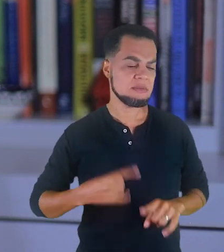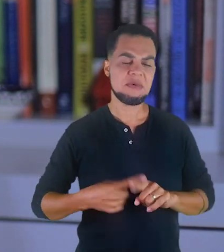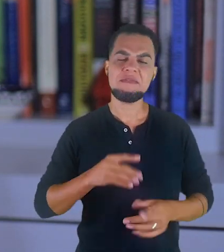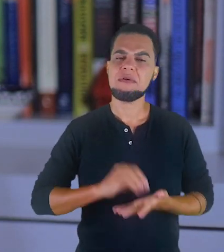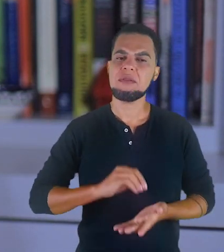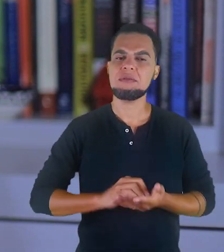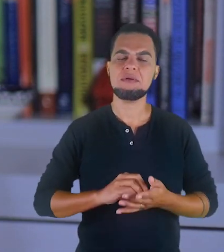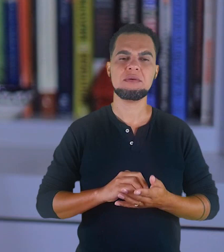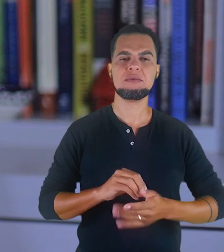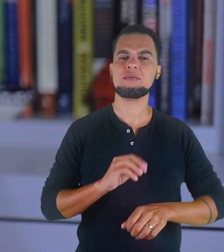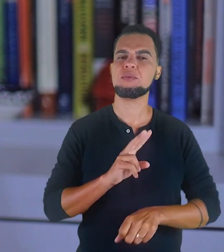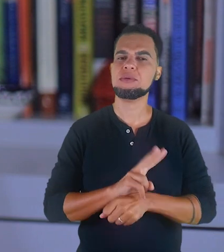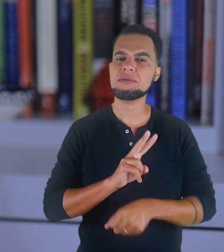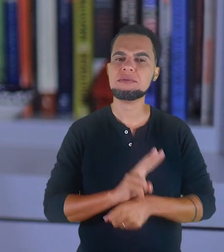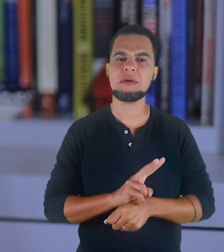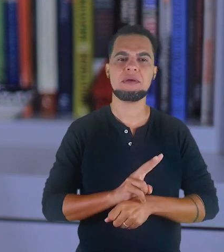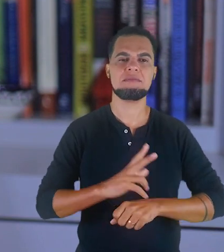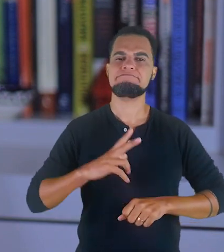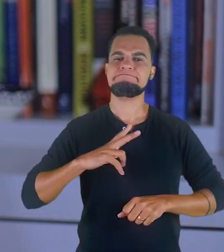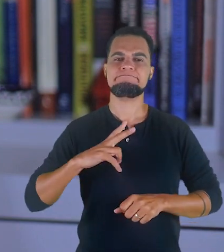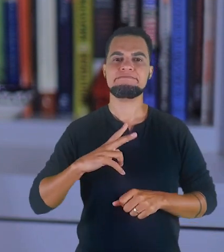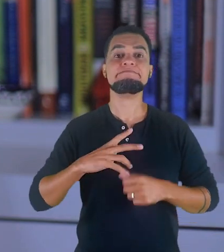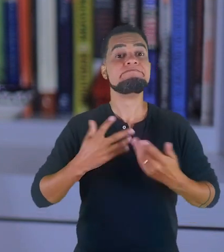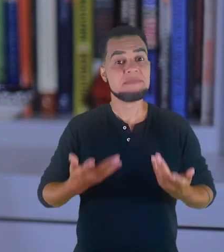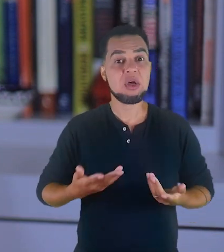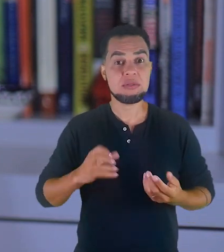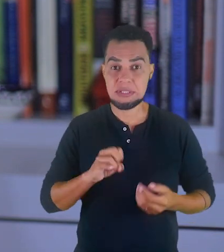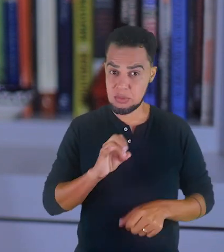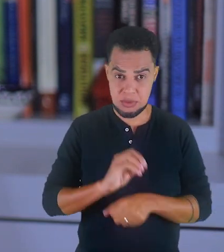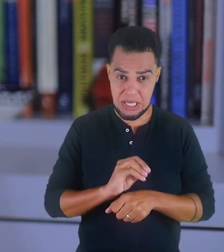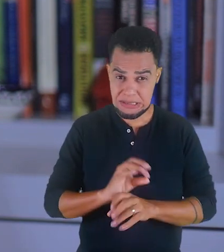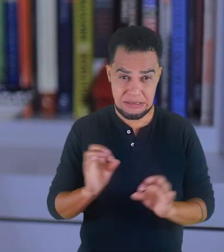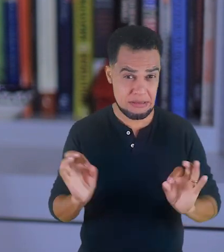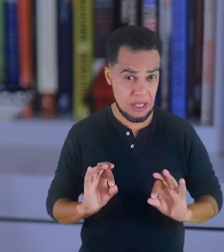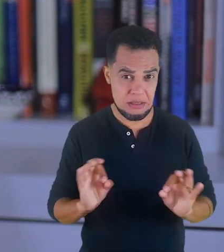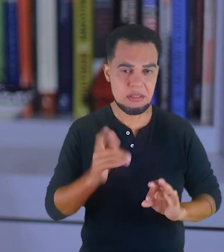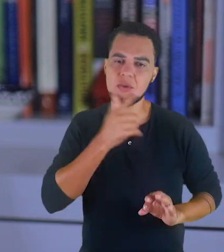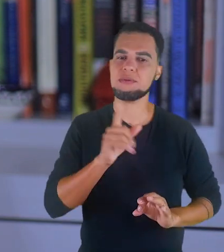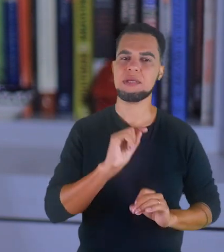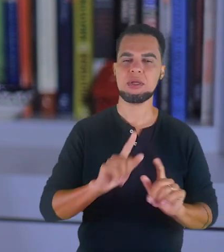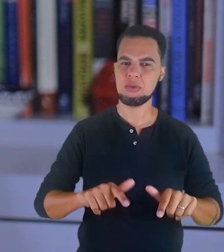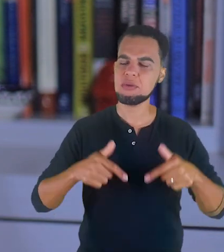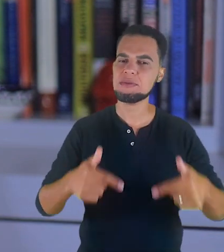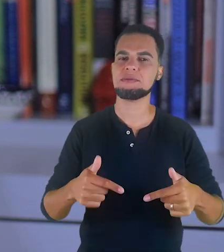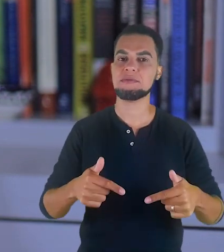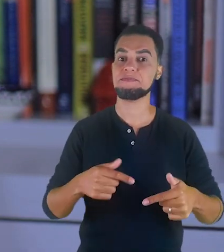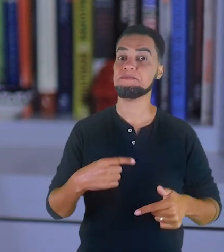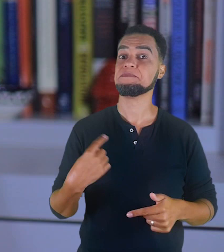and we know that without care we cannot fight. So, the final message of this video is for us to understand that